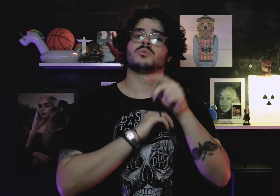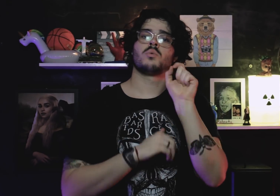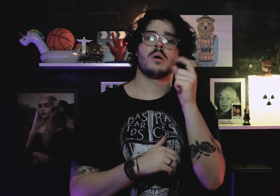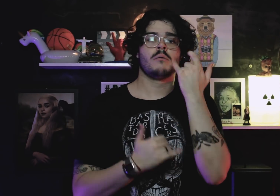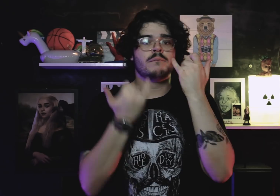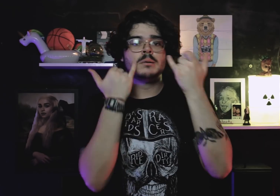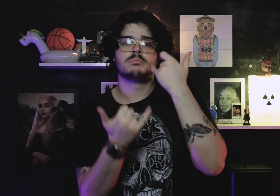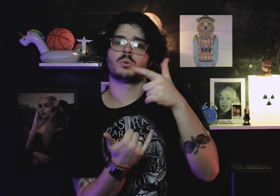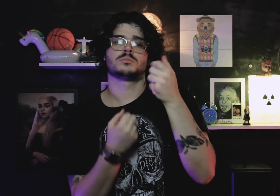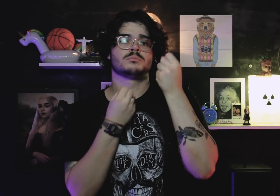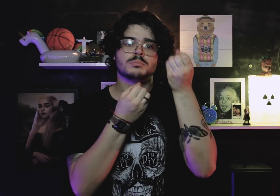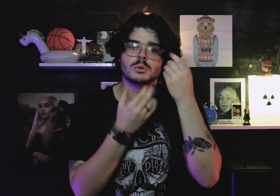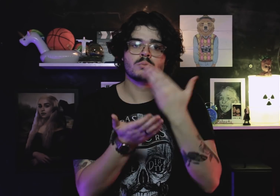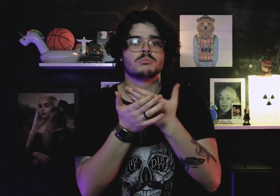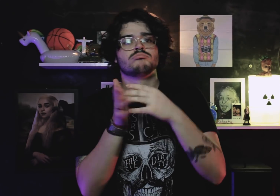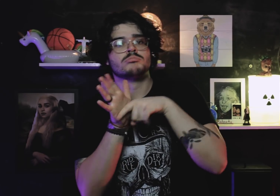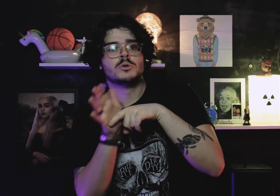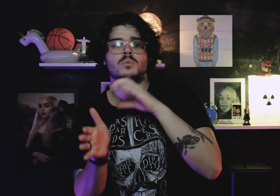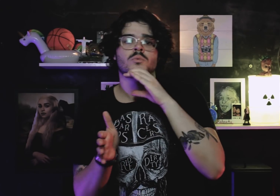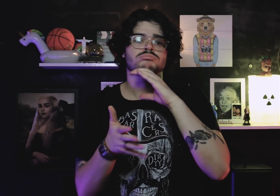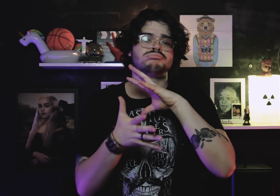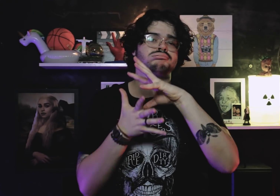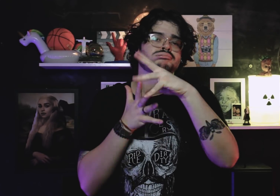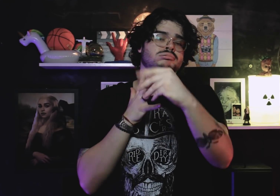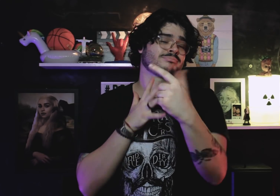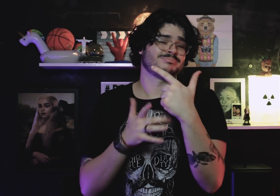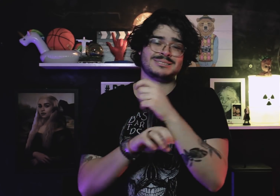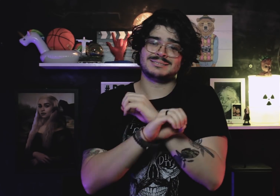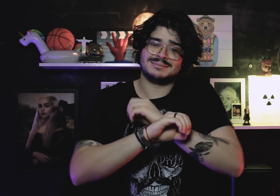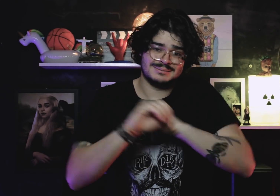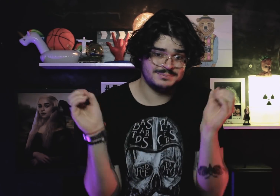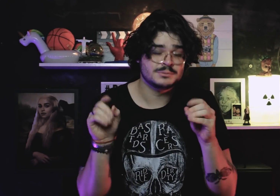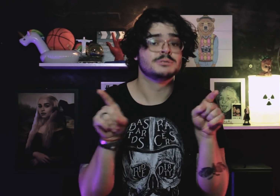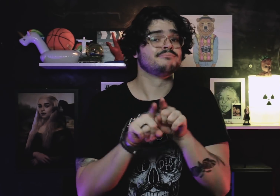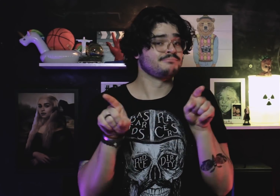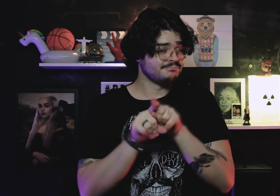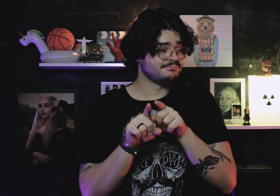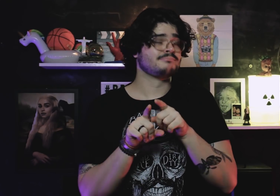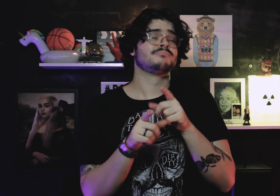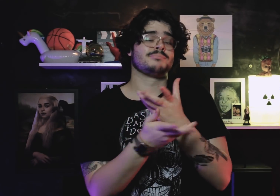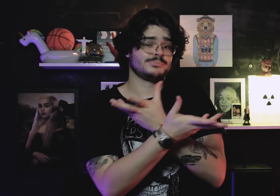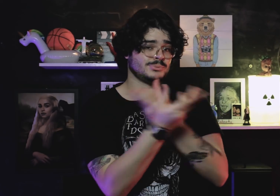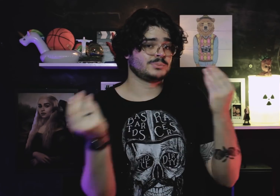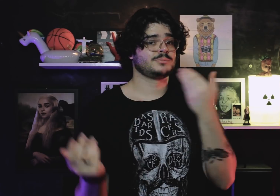who have no knowledge of this area. In fact, a lot ...